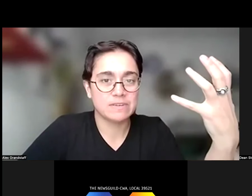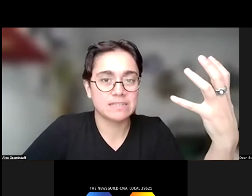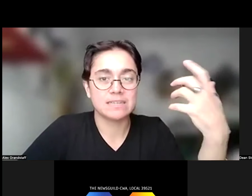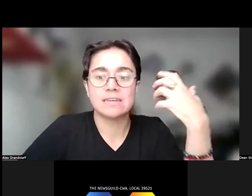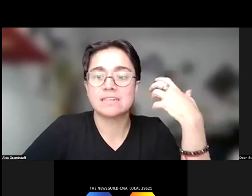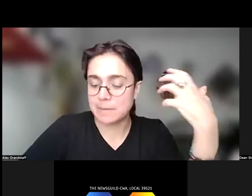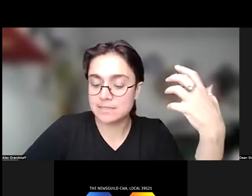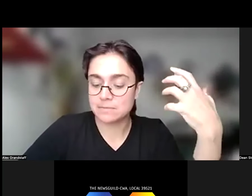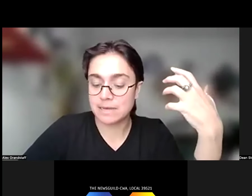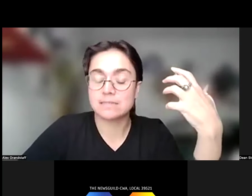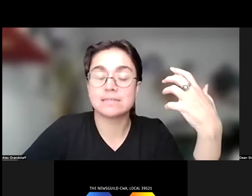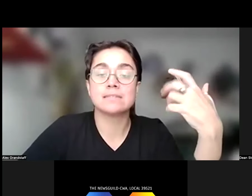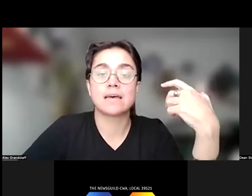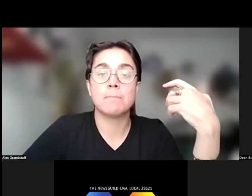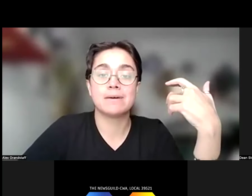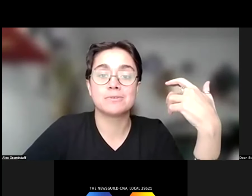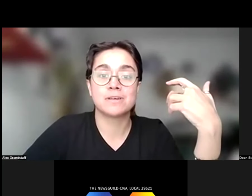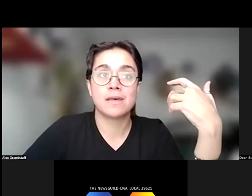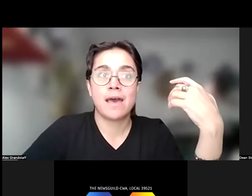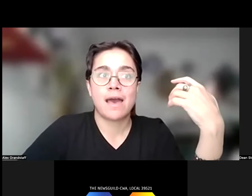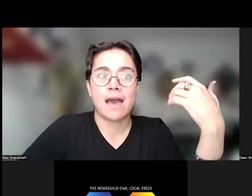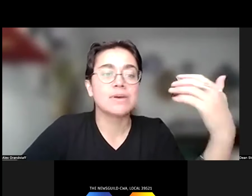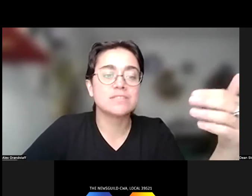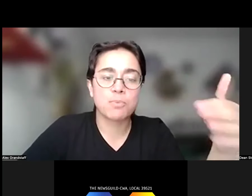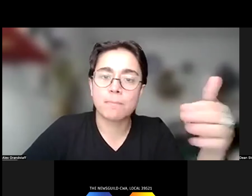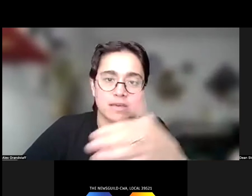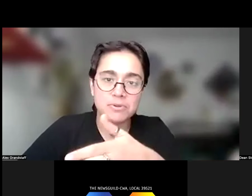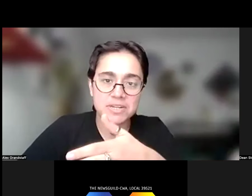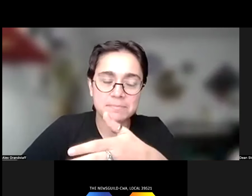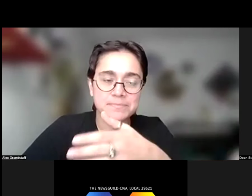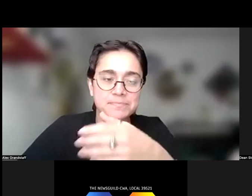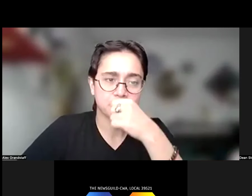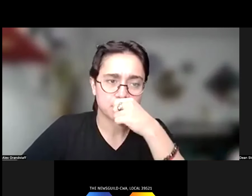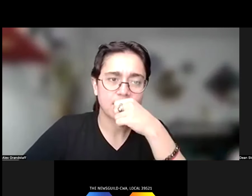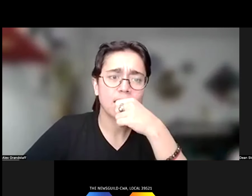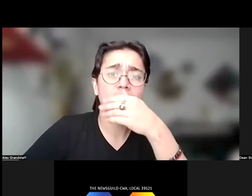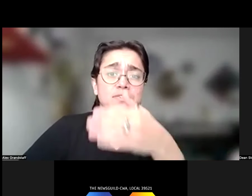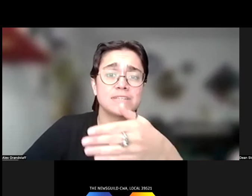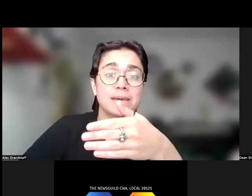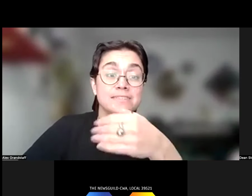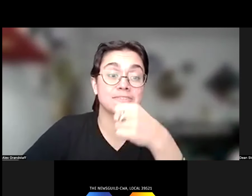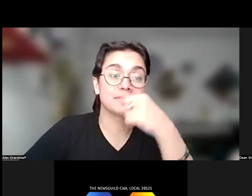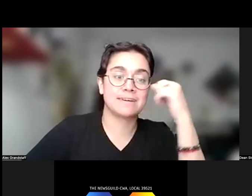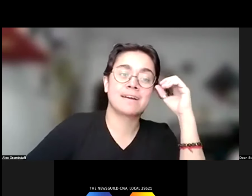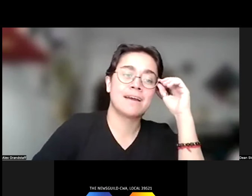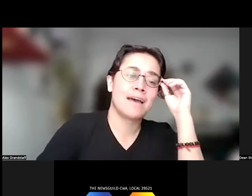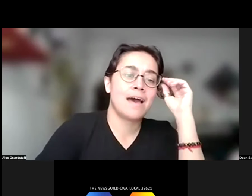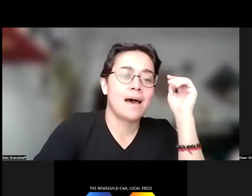still serves me well. It still expands my ideas about advocacy, expands my ideas about